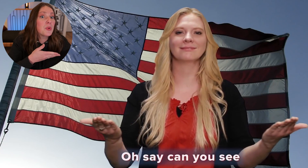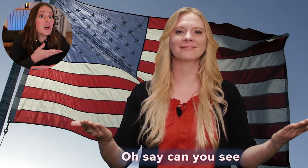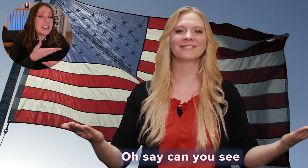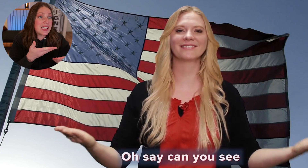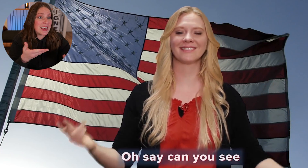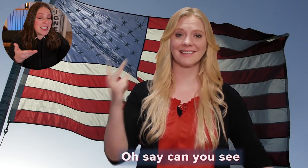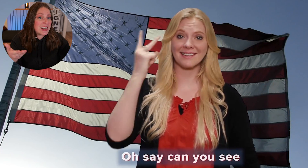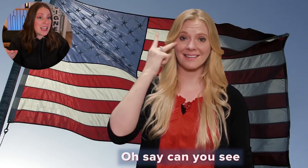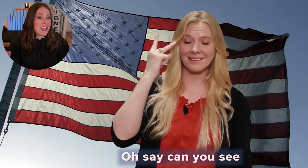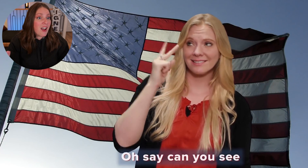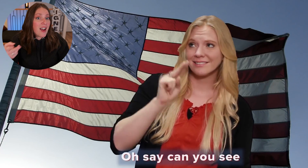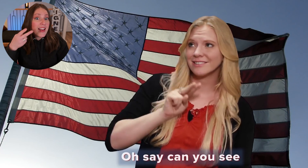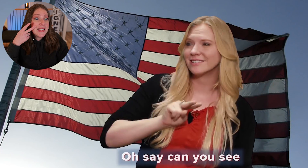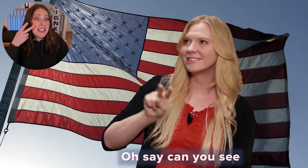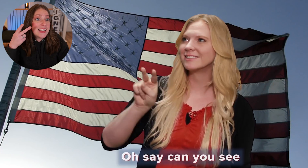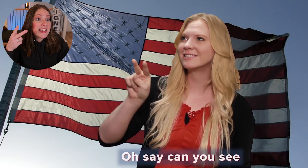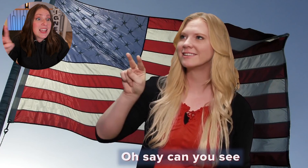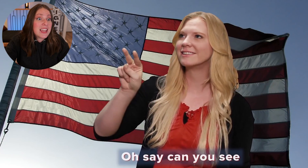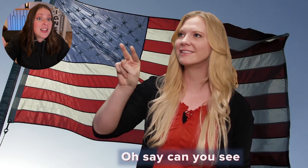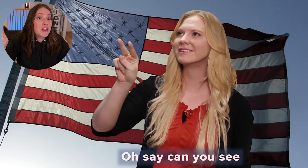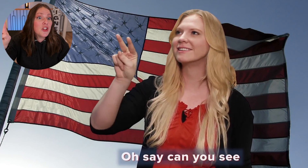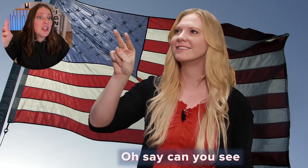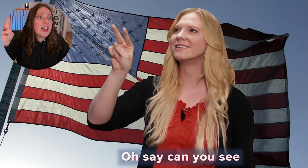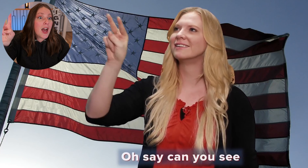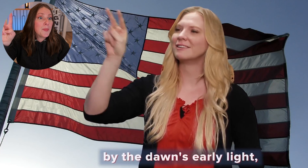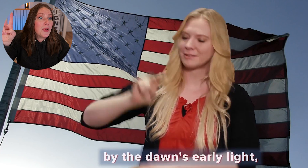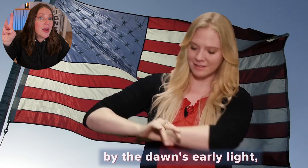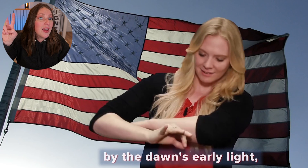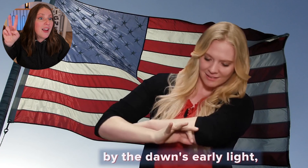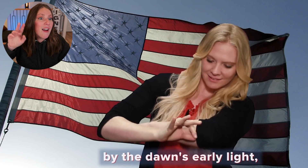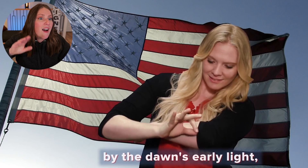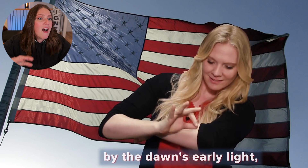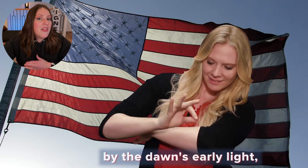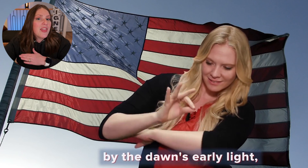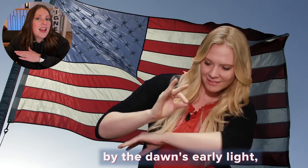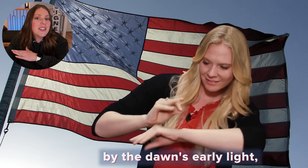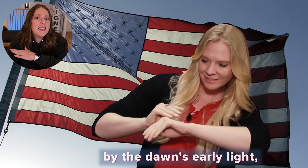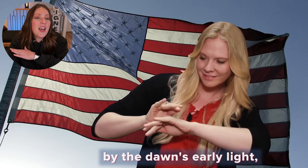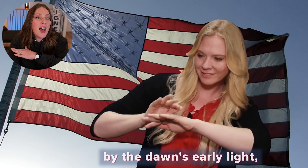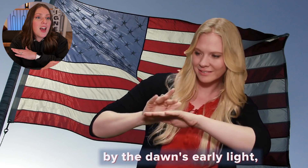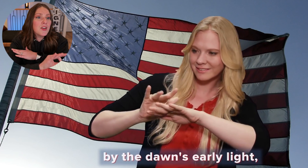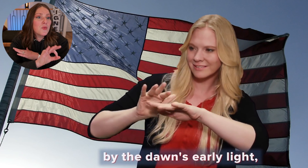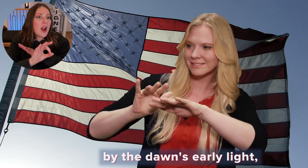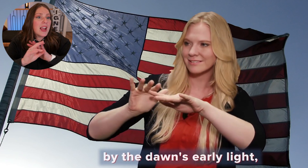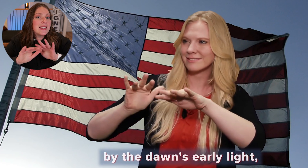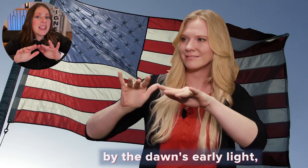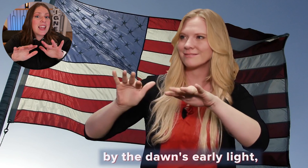Presenting. See? Looking up that sun rising.